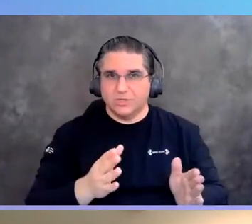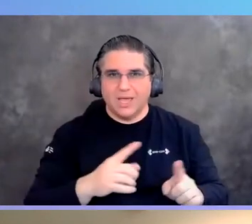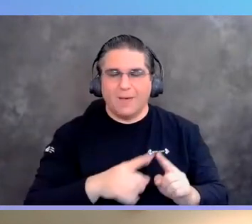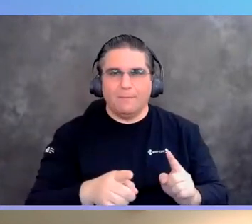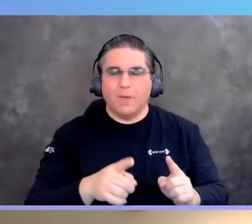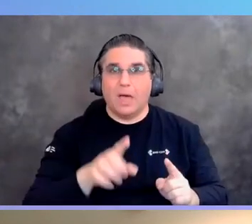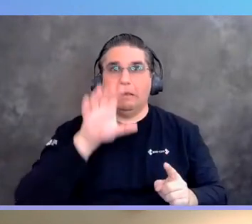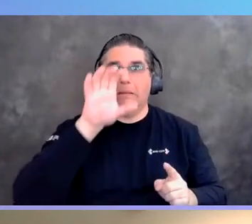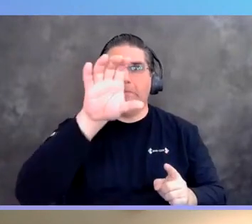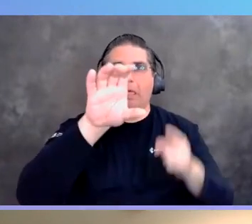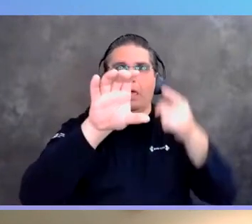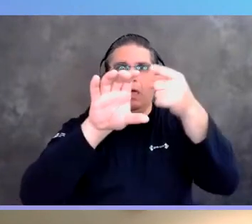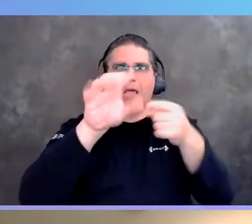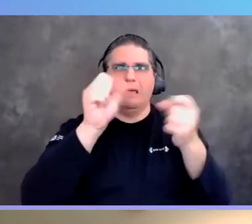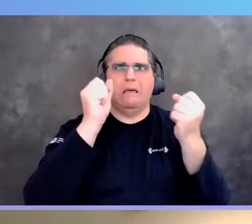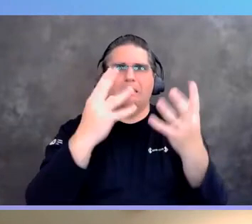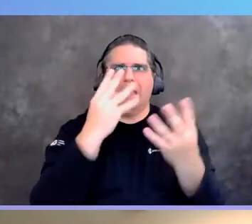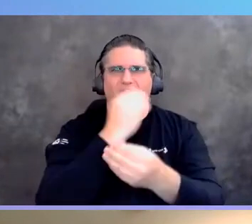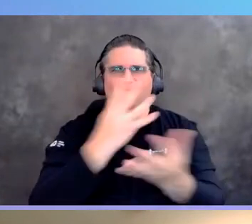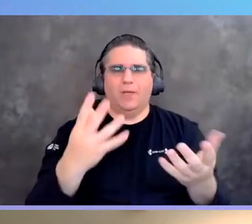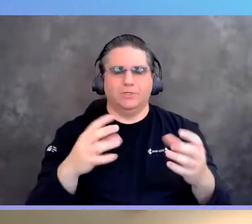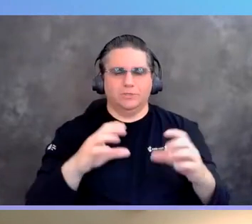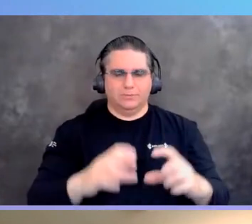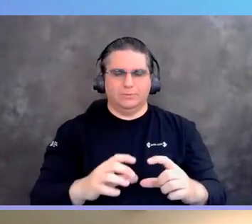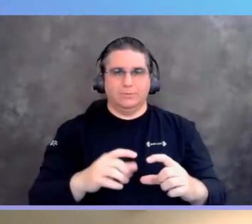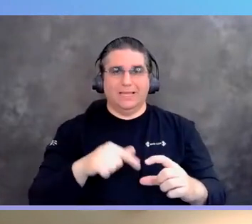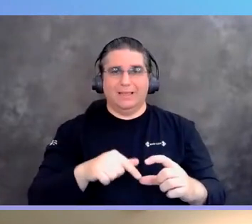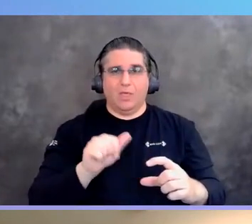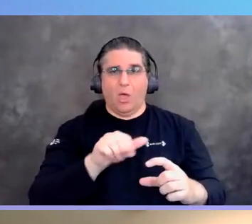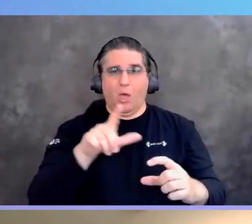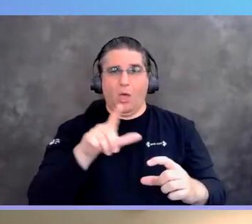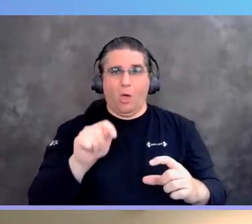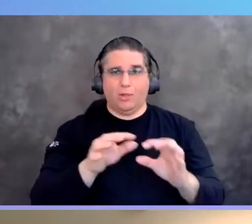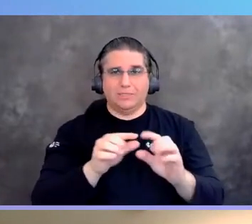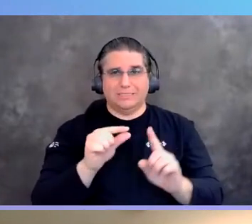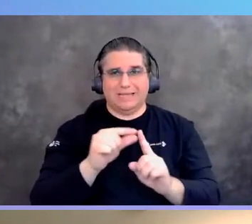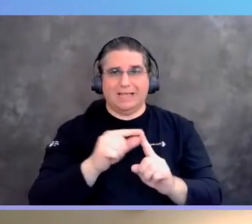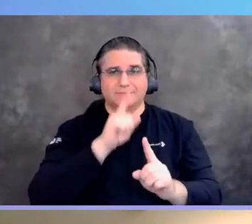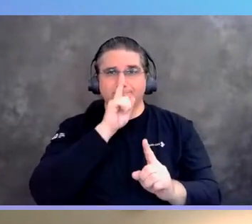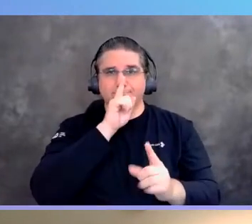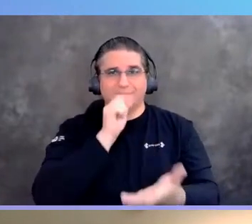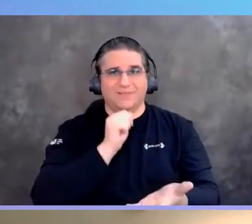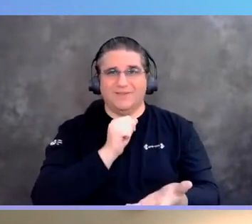text, but, um, let's see. And so in related to this image of the